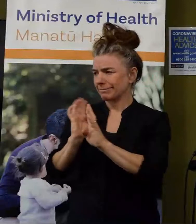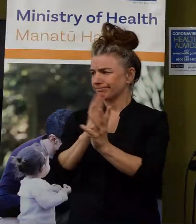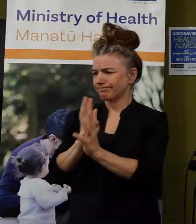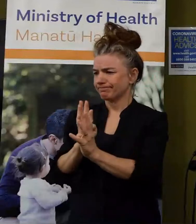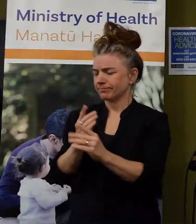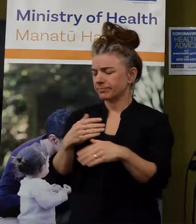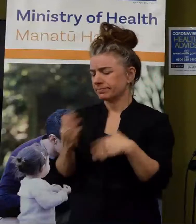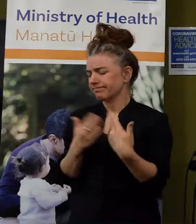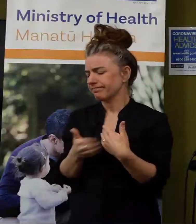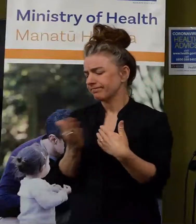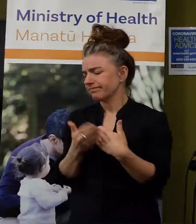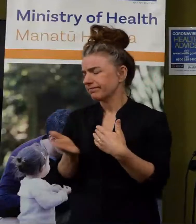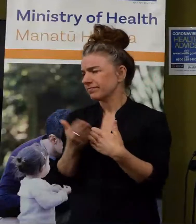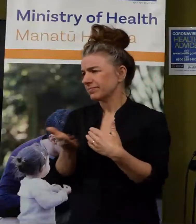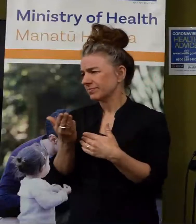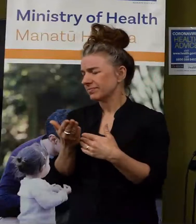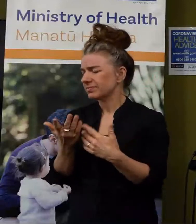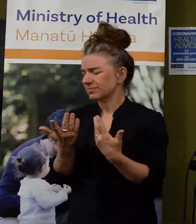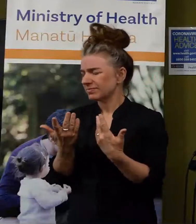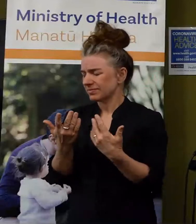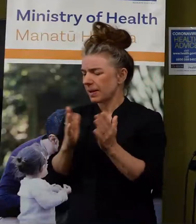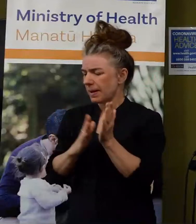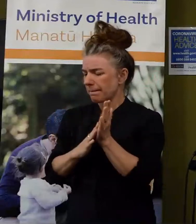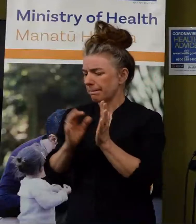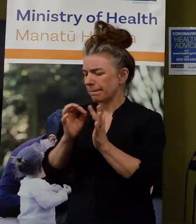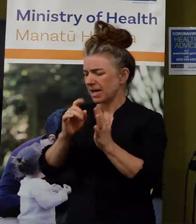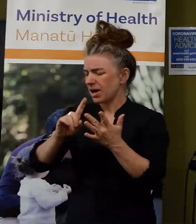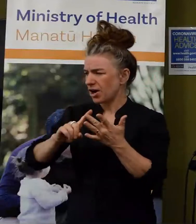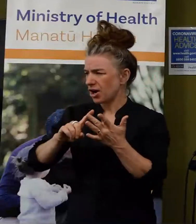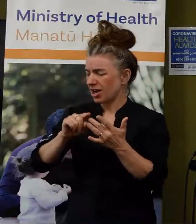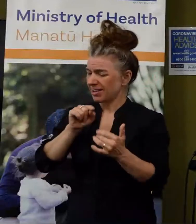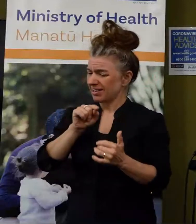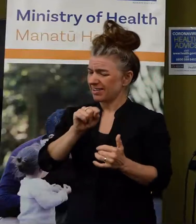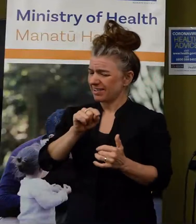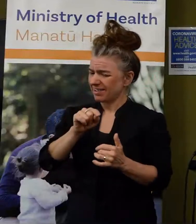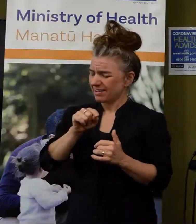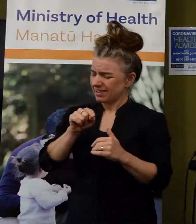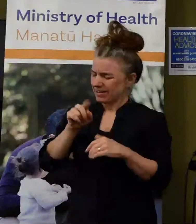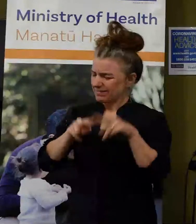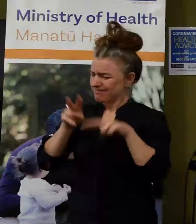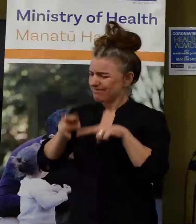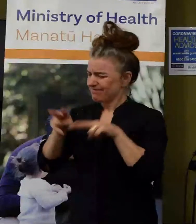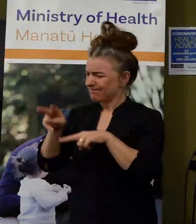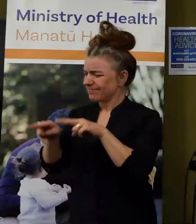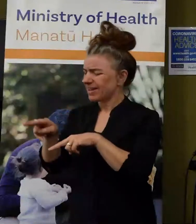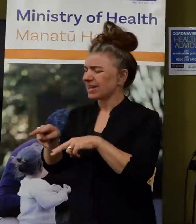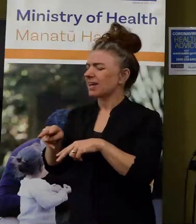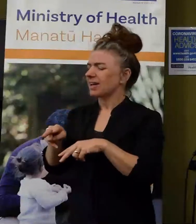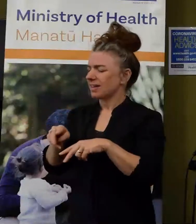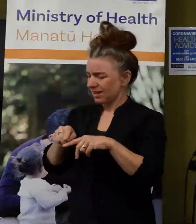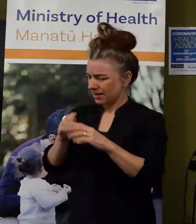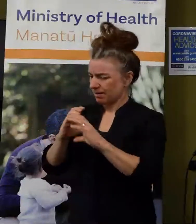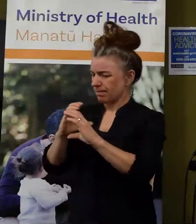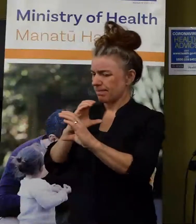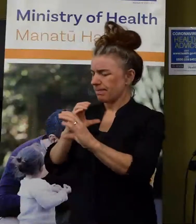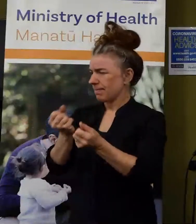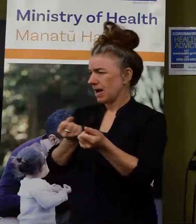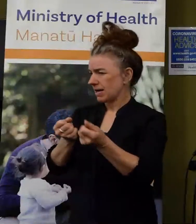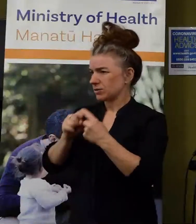primary industries clearance, the MPI clearance, and then on a bus up to Whangaparaoa.